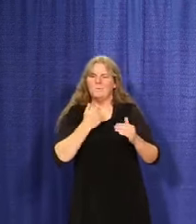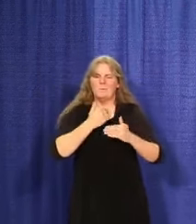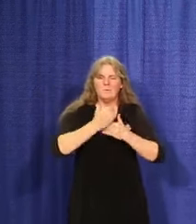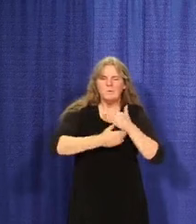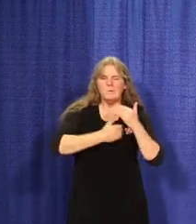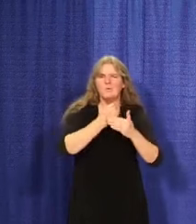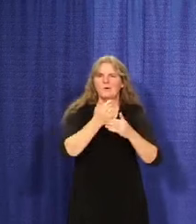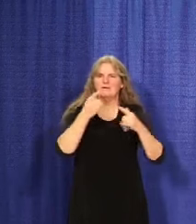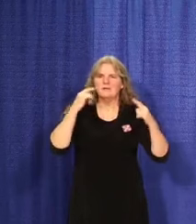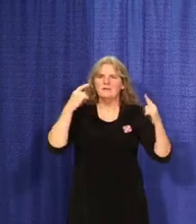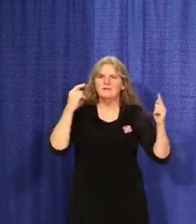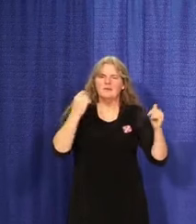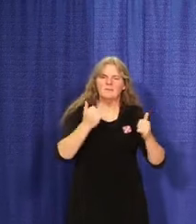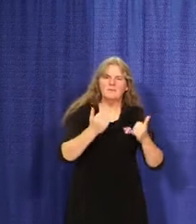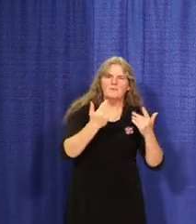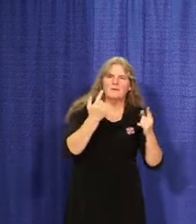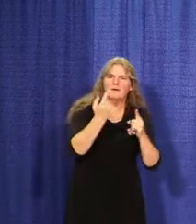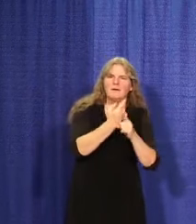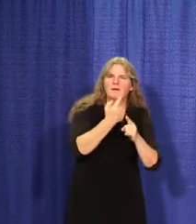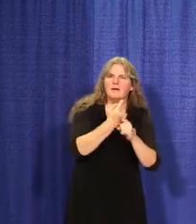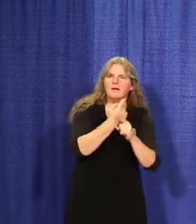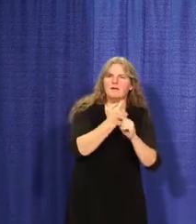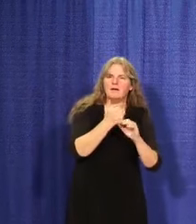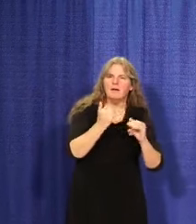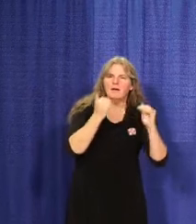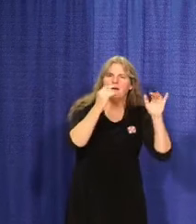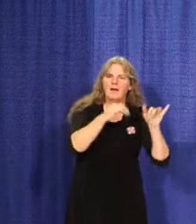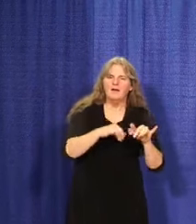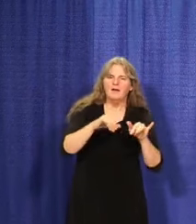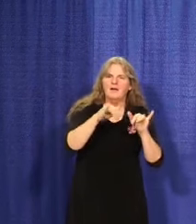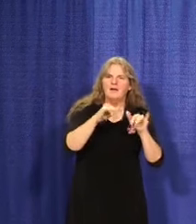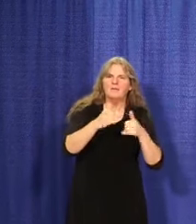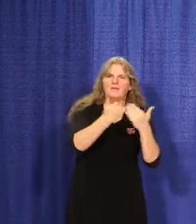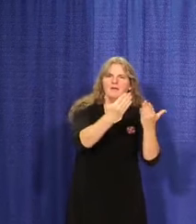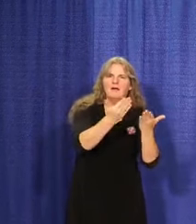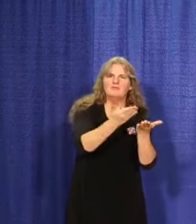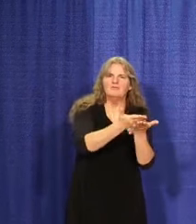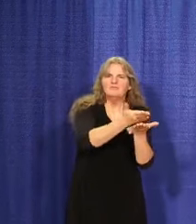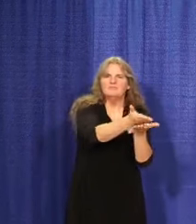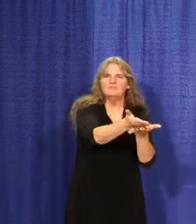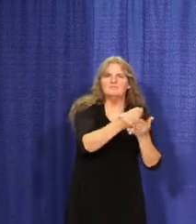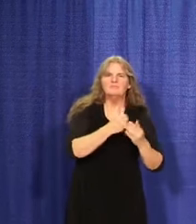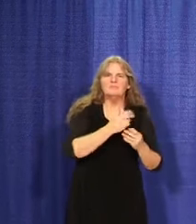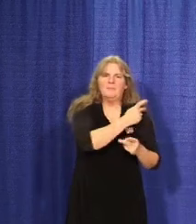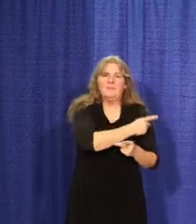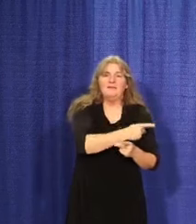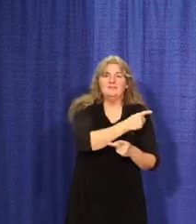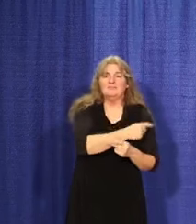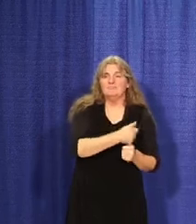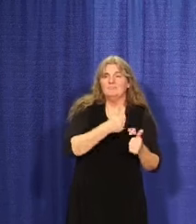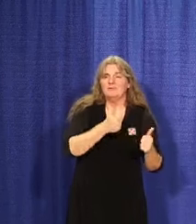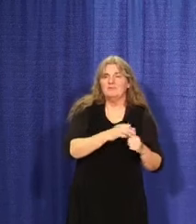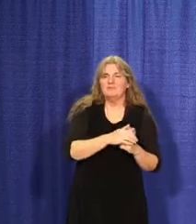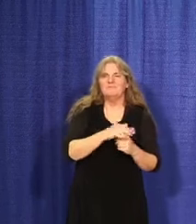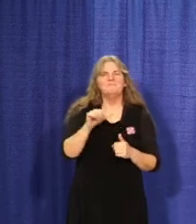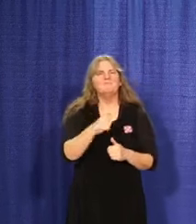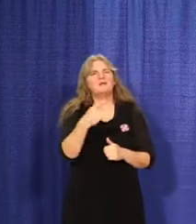provide a high standard of care for the patient. Pat: Thank you. Do you have another question, Laura?